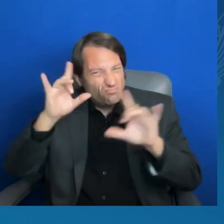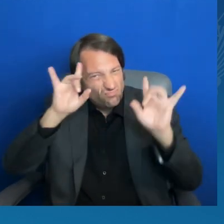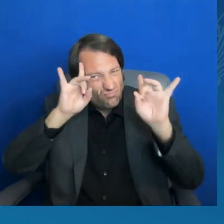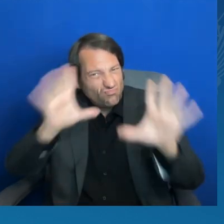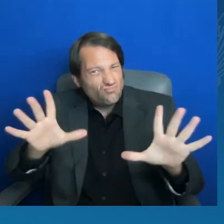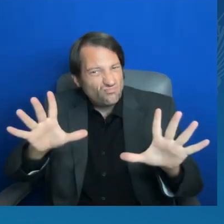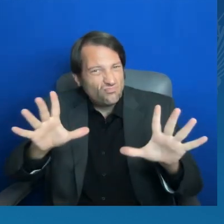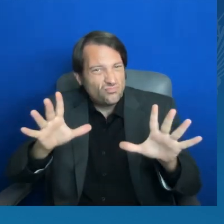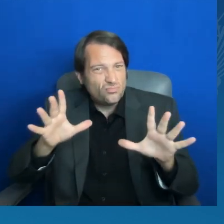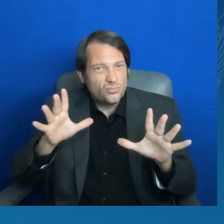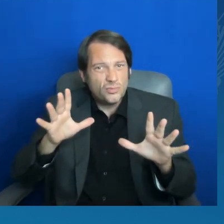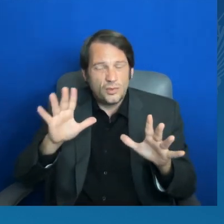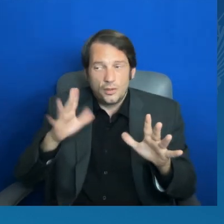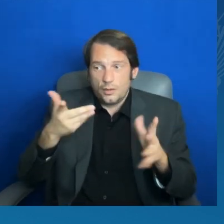The Vice President: It's not like we need to --